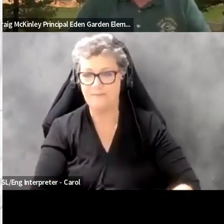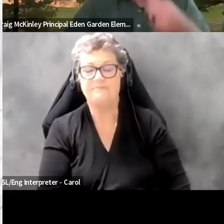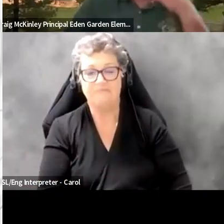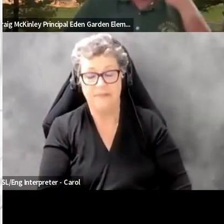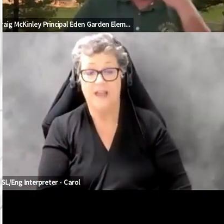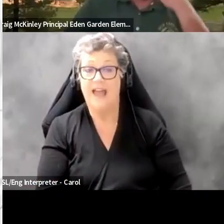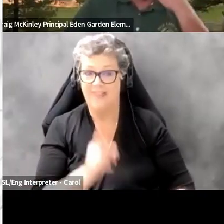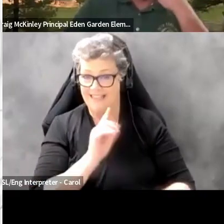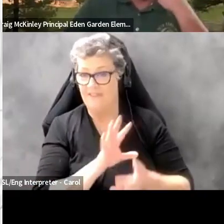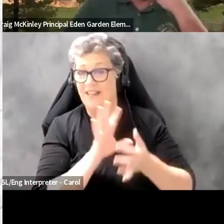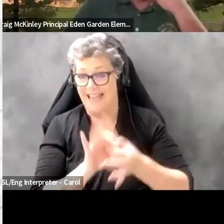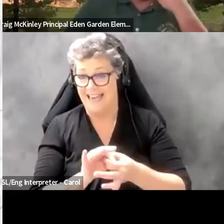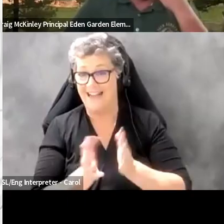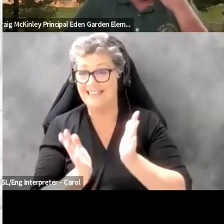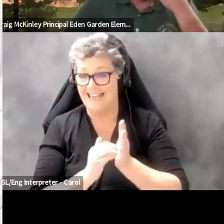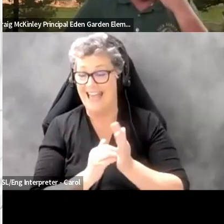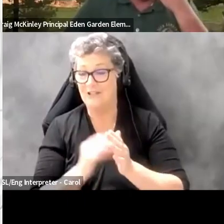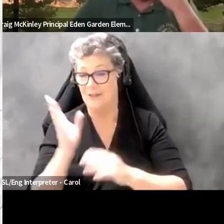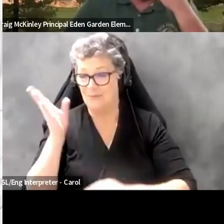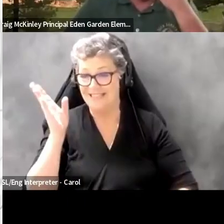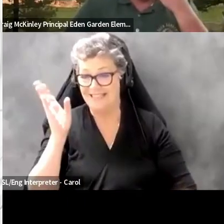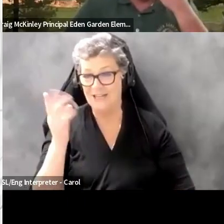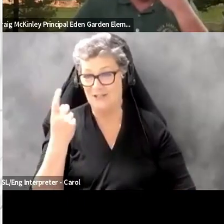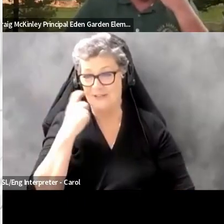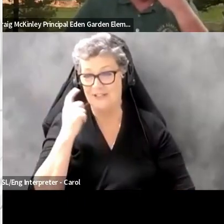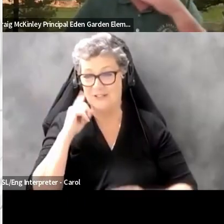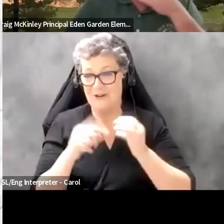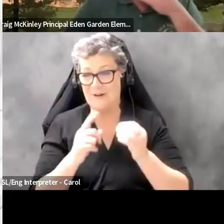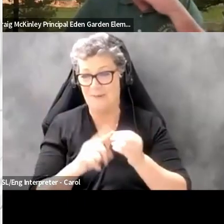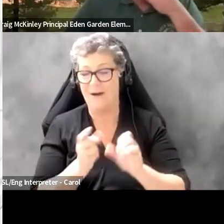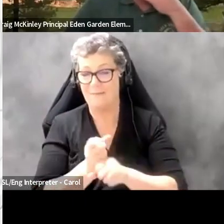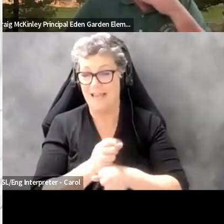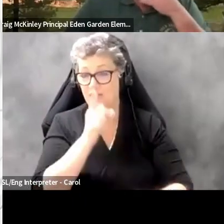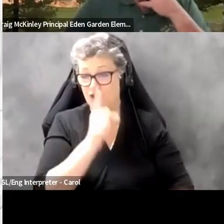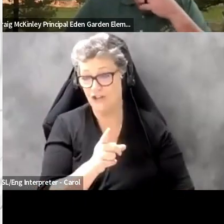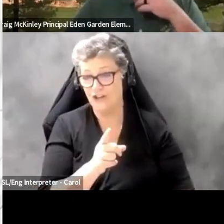connects again to to the presentation we just heard about making sure that the play